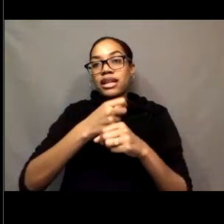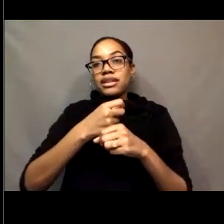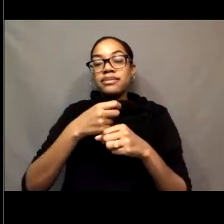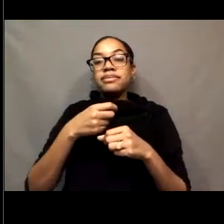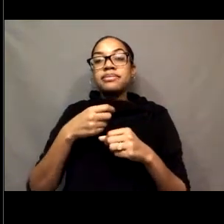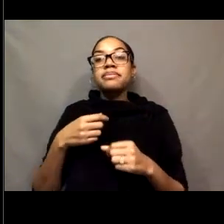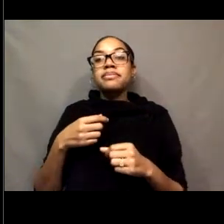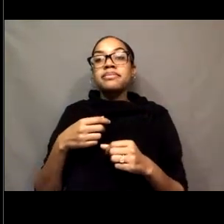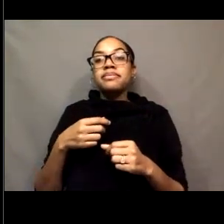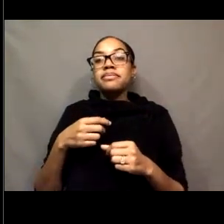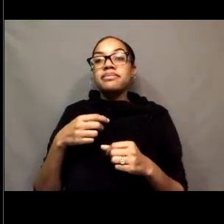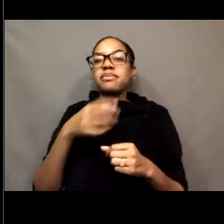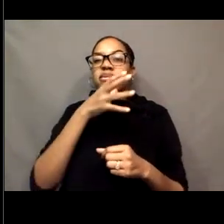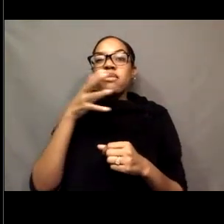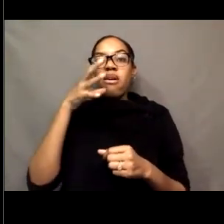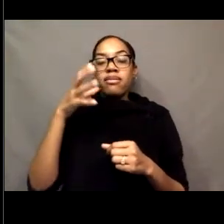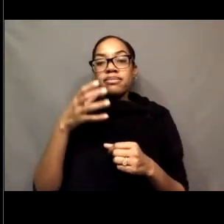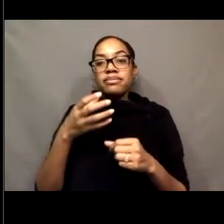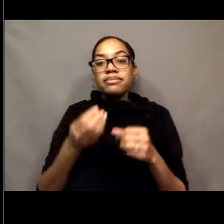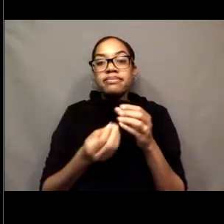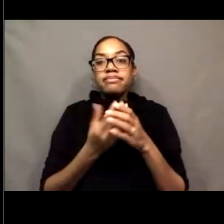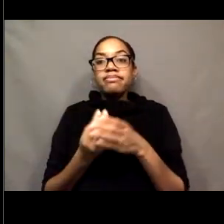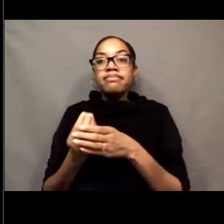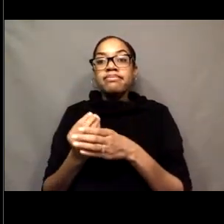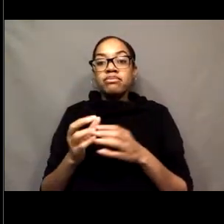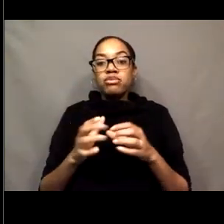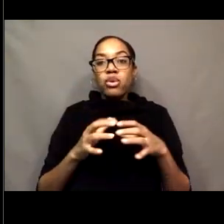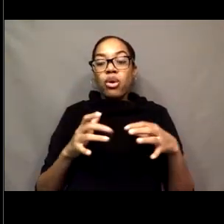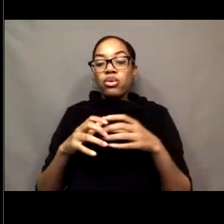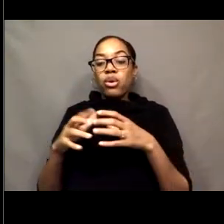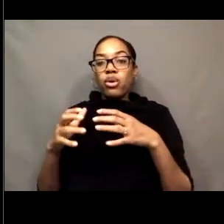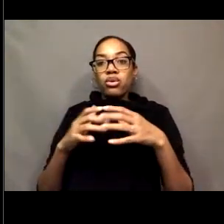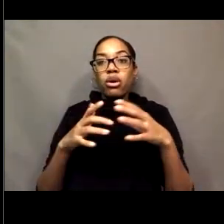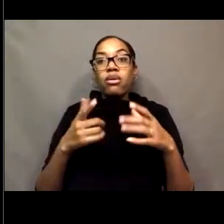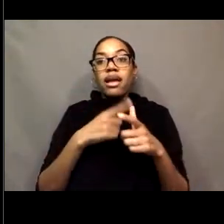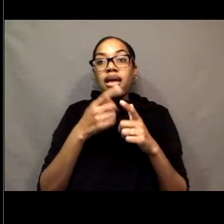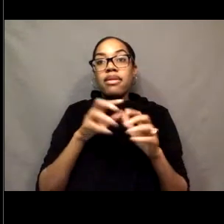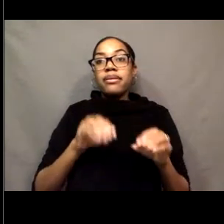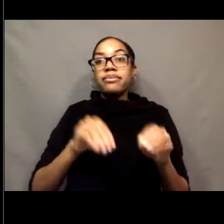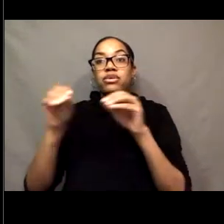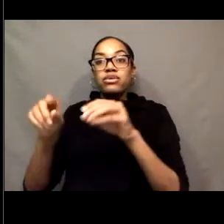and out planning them to the ocean. Sounds simple but it's more complex than that.